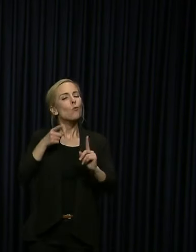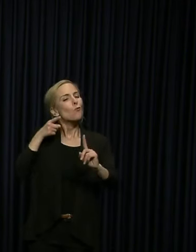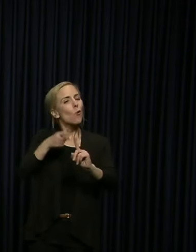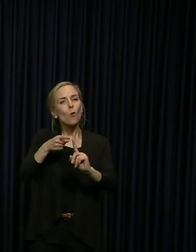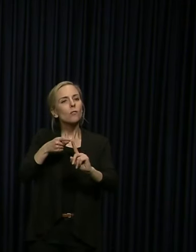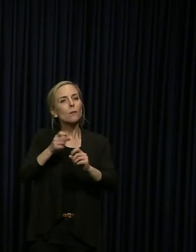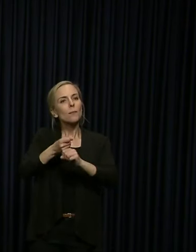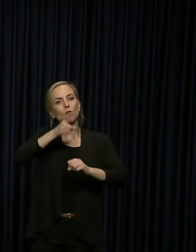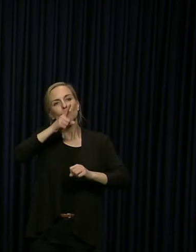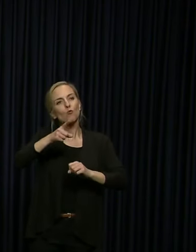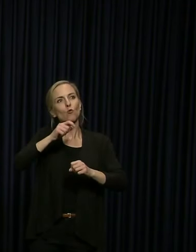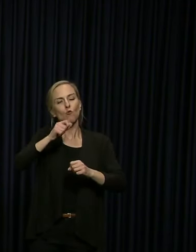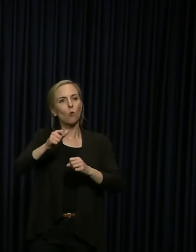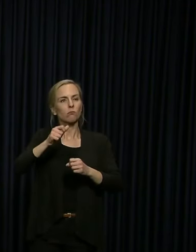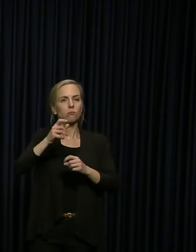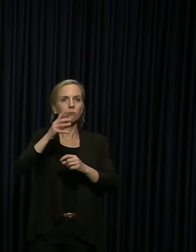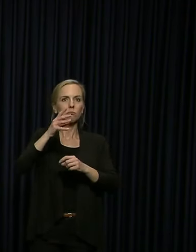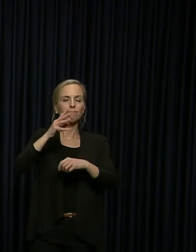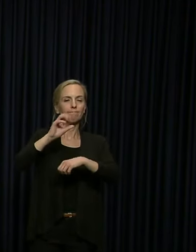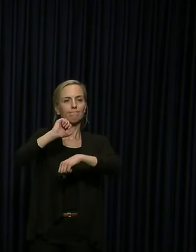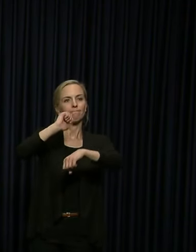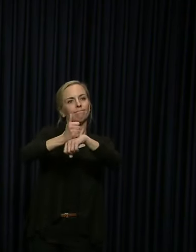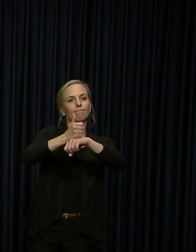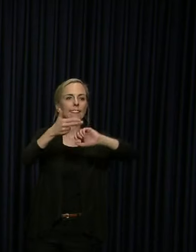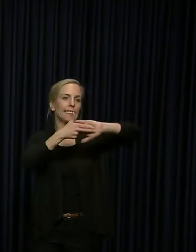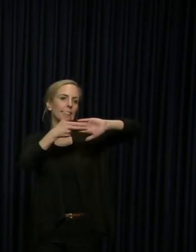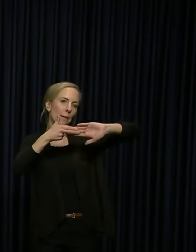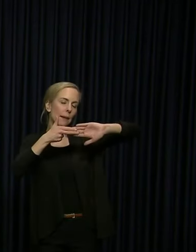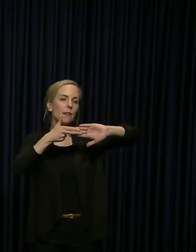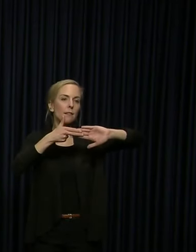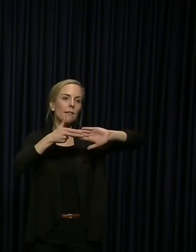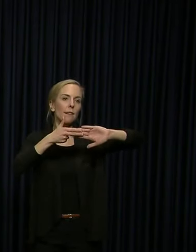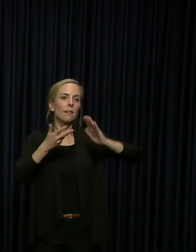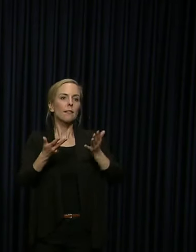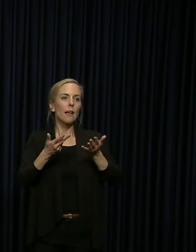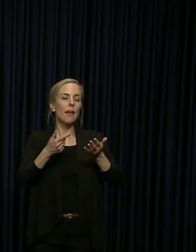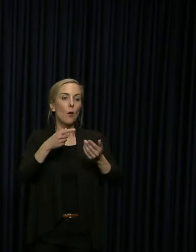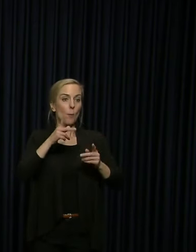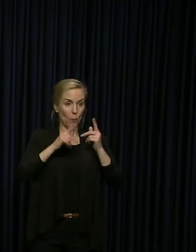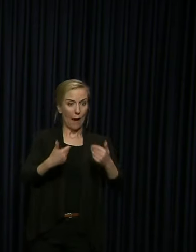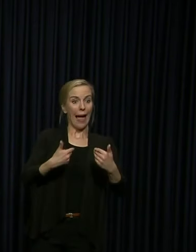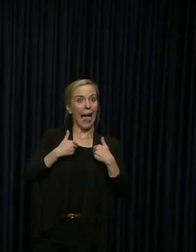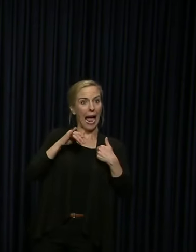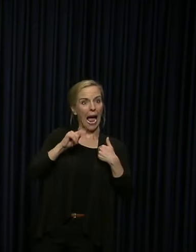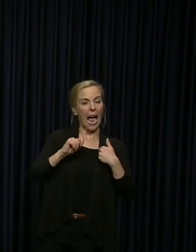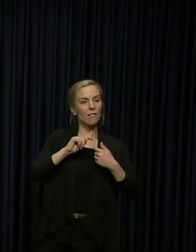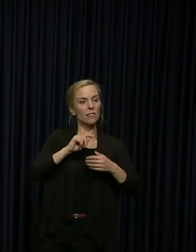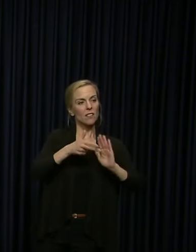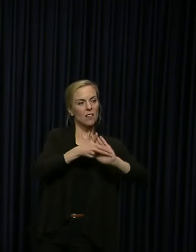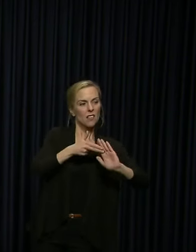STATE BACK TO KENTUCKY WITH THE ASSISTANCE LONG DANCE MOVING COMPANY WHERE THE MOVERS START